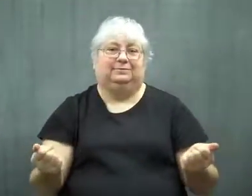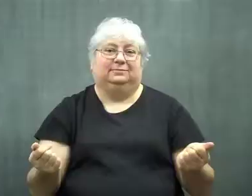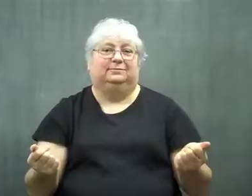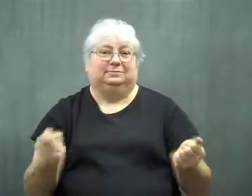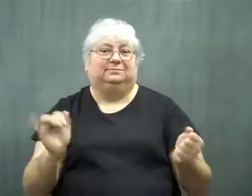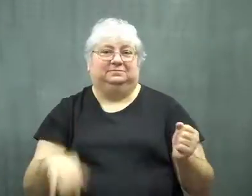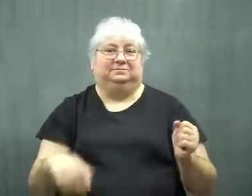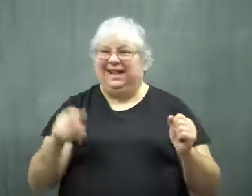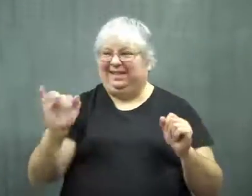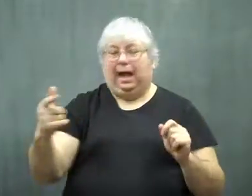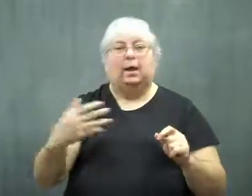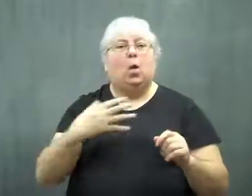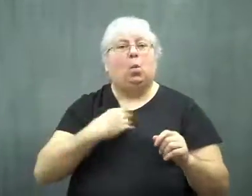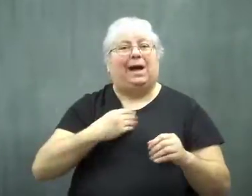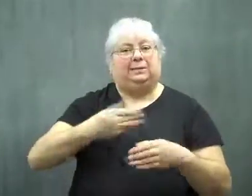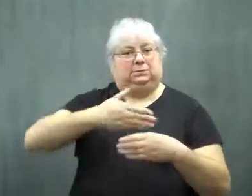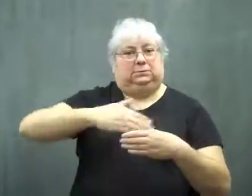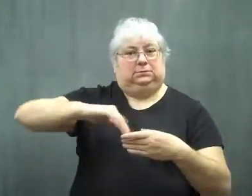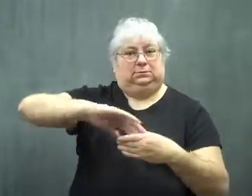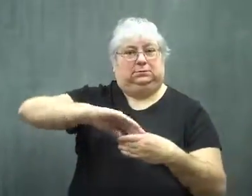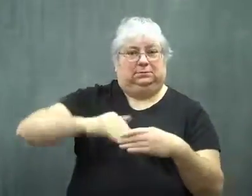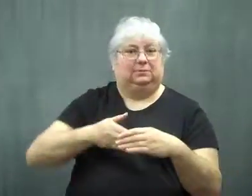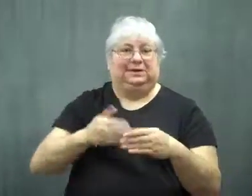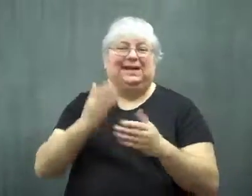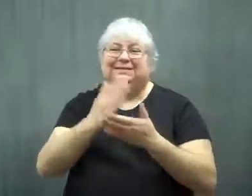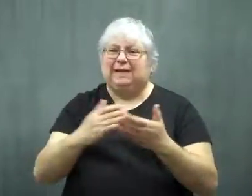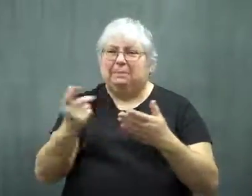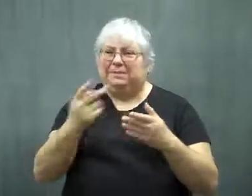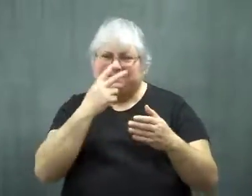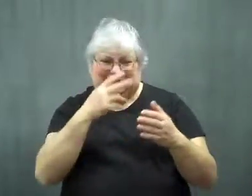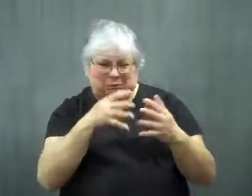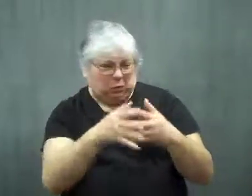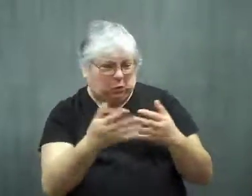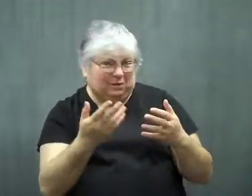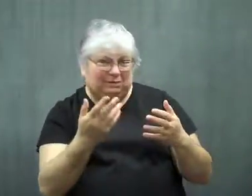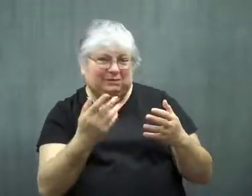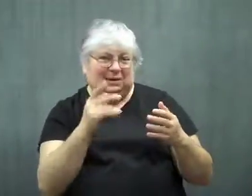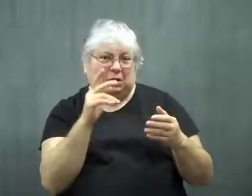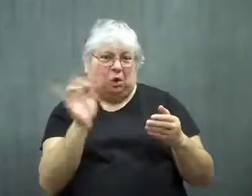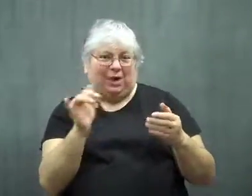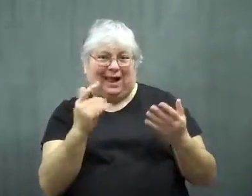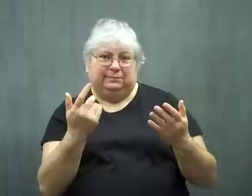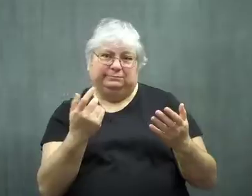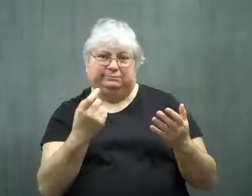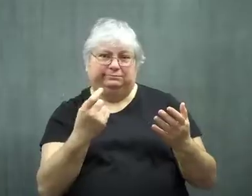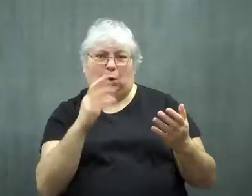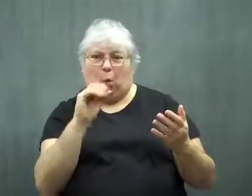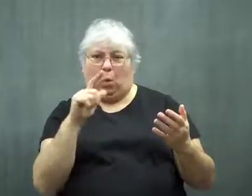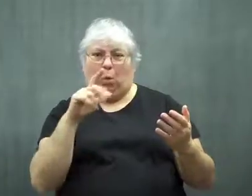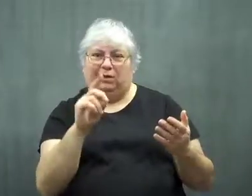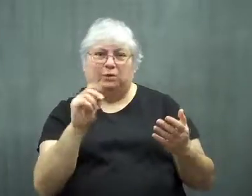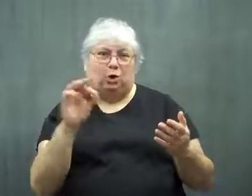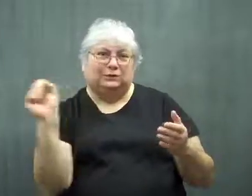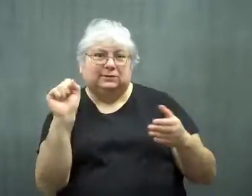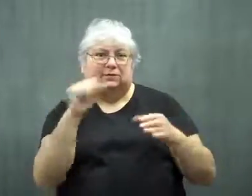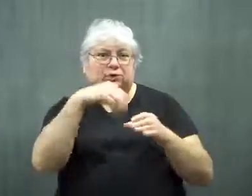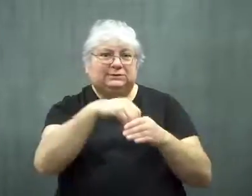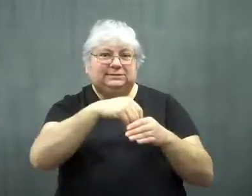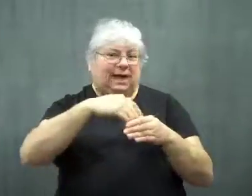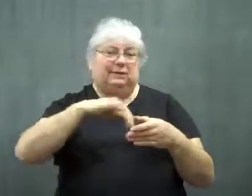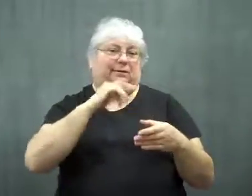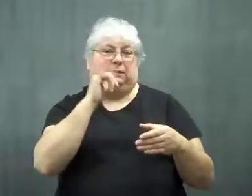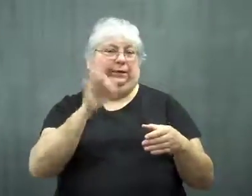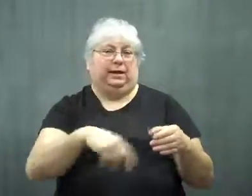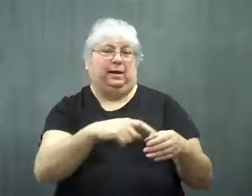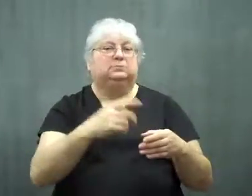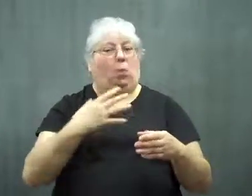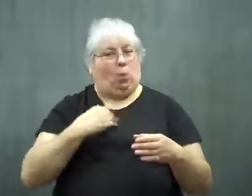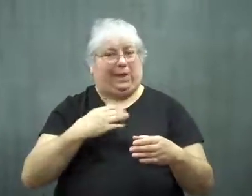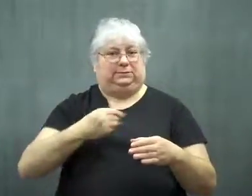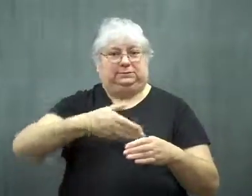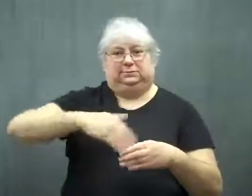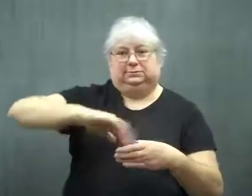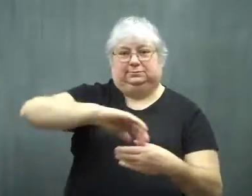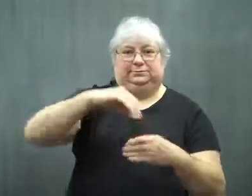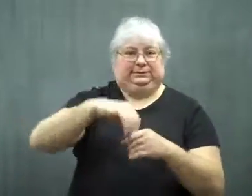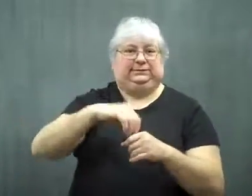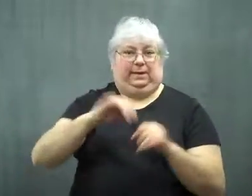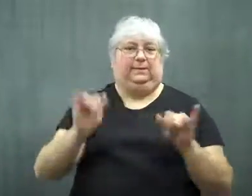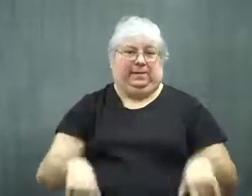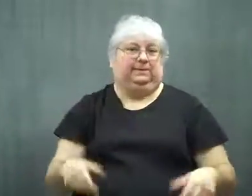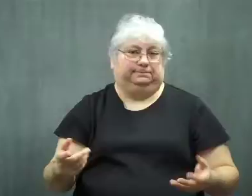It's generally the white lining in cans. If it looks metallic, the lining is transparent.